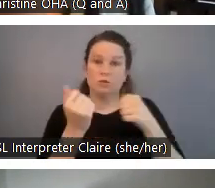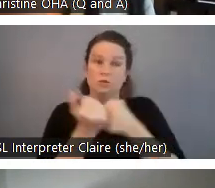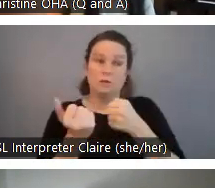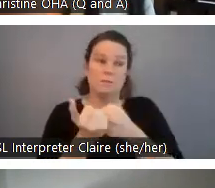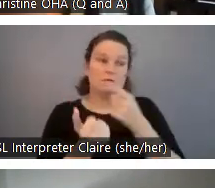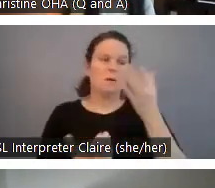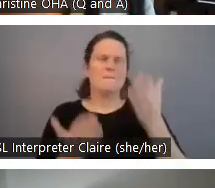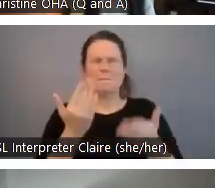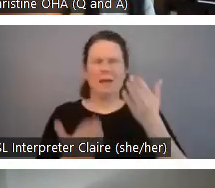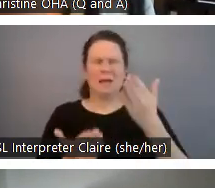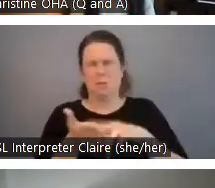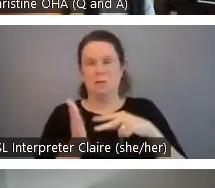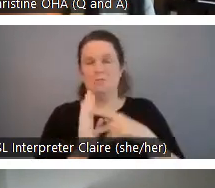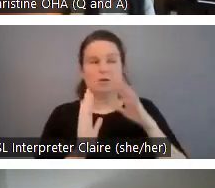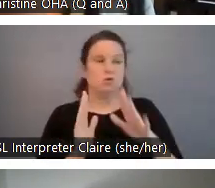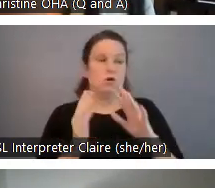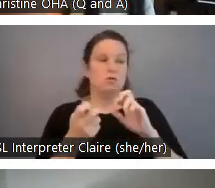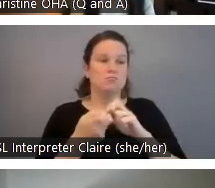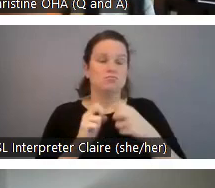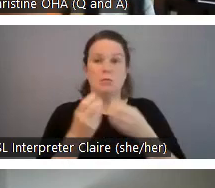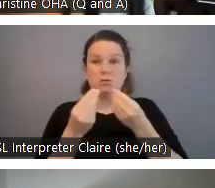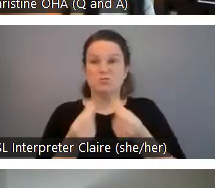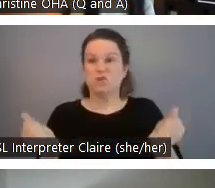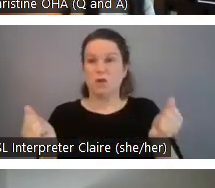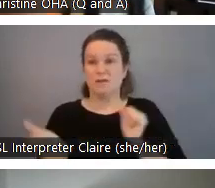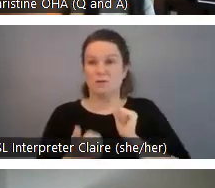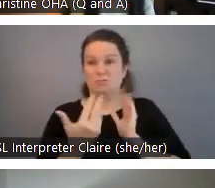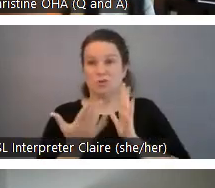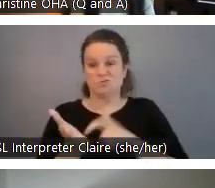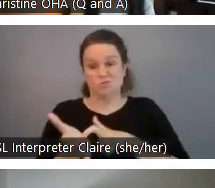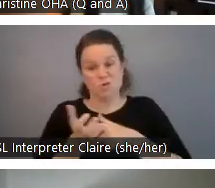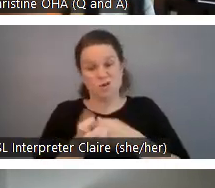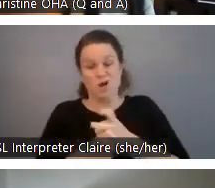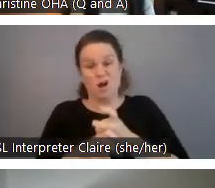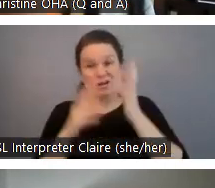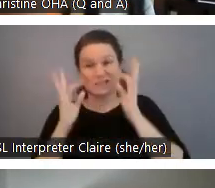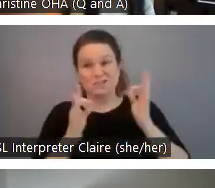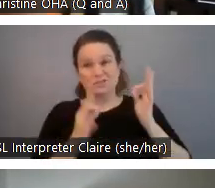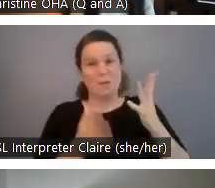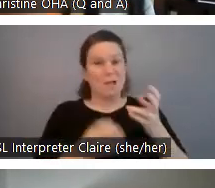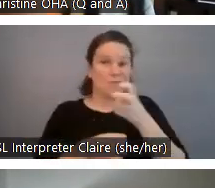approach to problem-solving might require some really hard choices. It might mean you might need a different